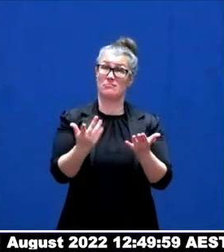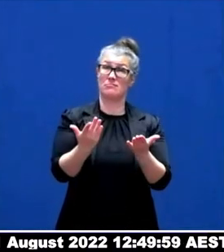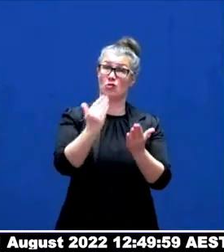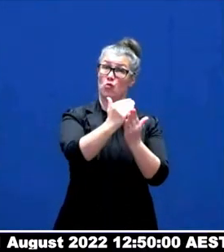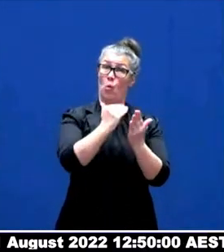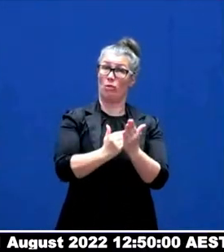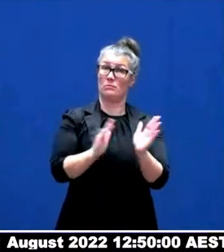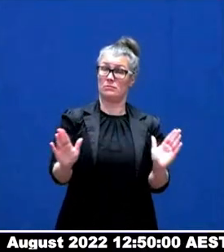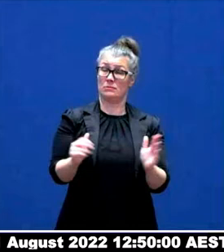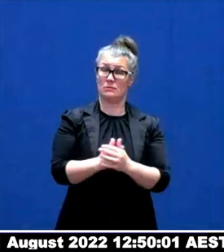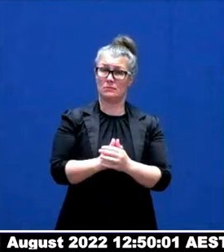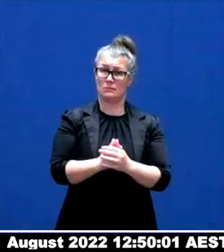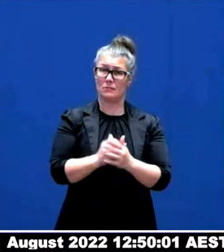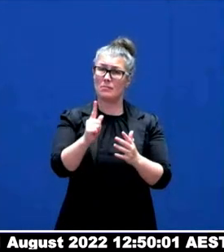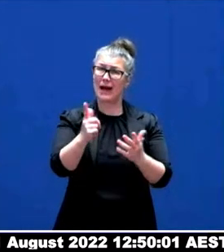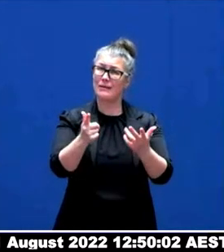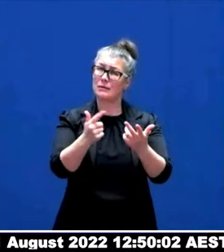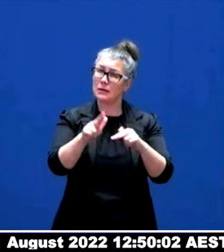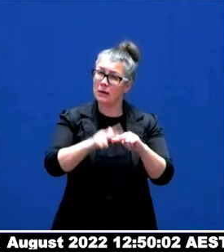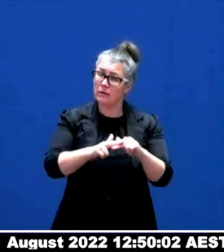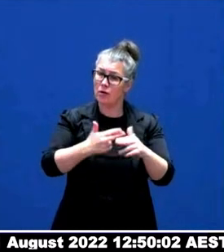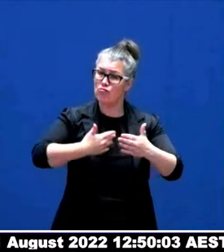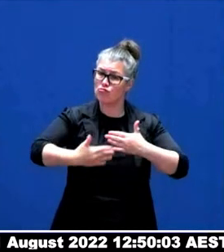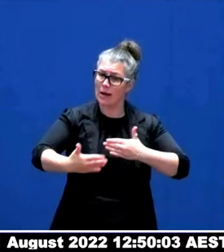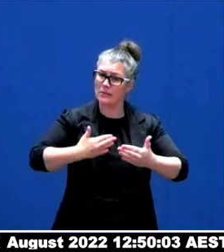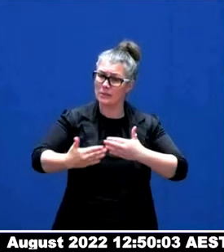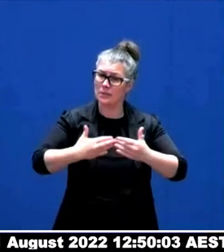there a working arrangement been established between the New South Wales government and